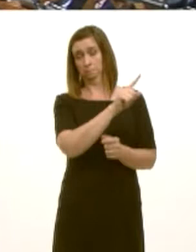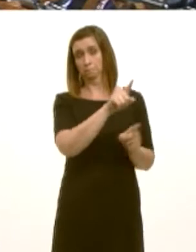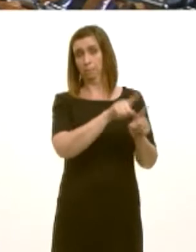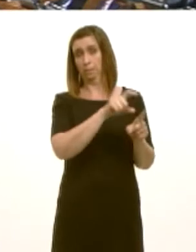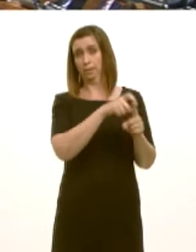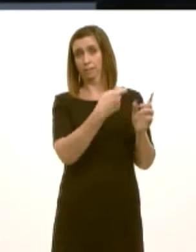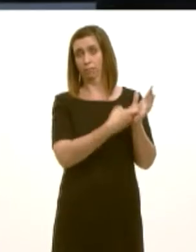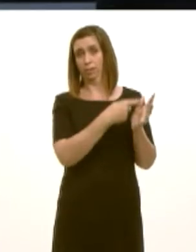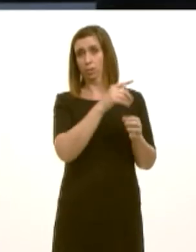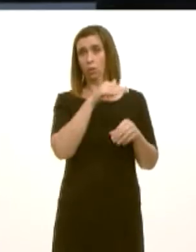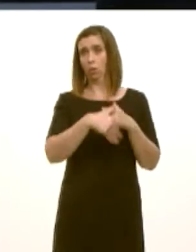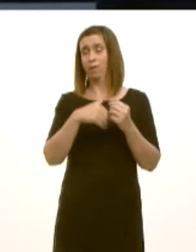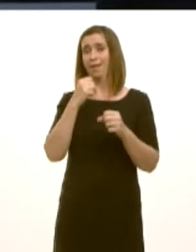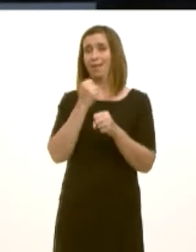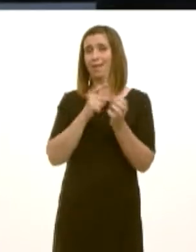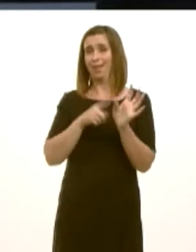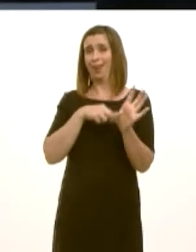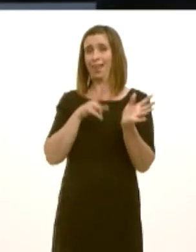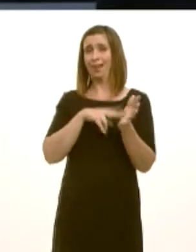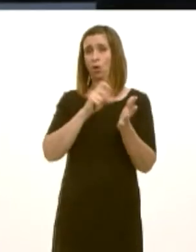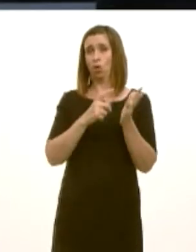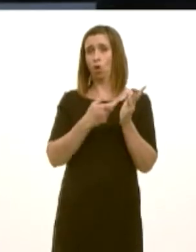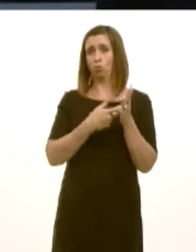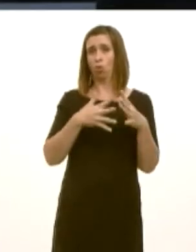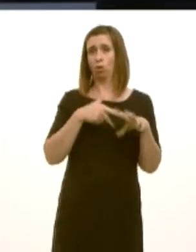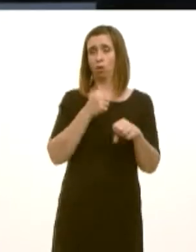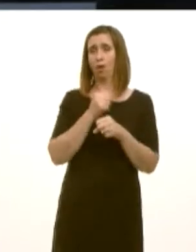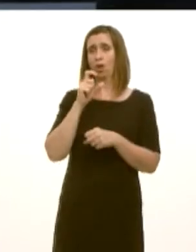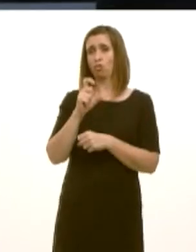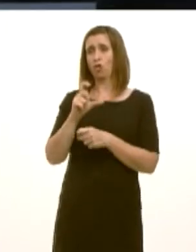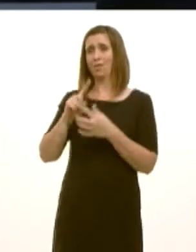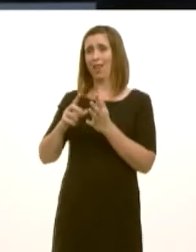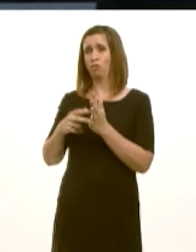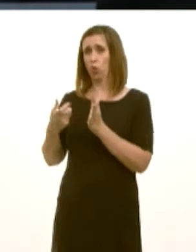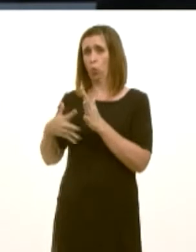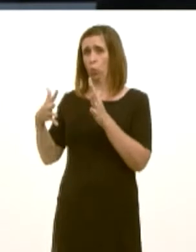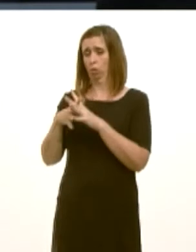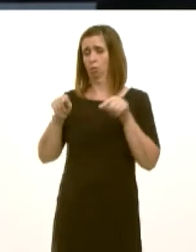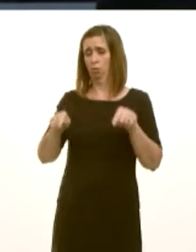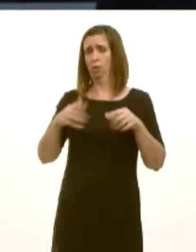in Croeserw and Glyncorrwg remains in that community? However, there are concerns about the way that Neath Port Talbot County Borough Council